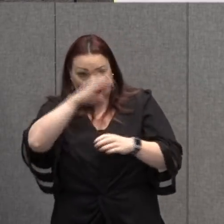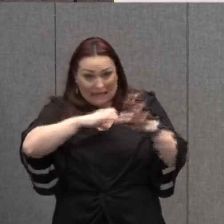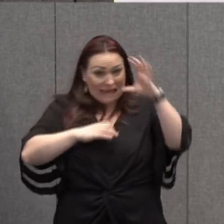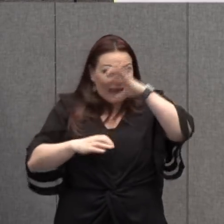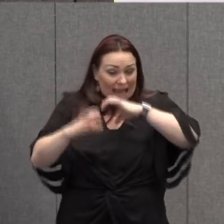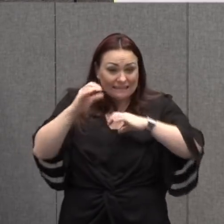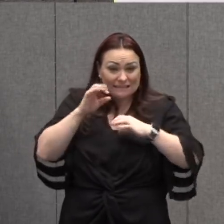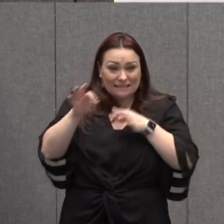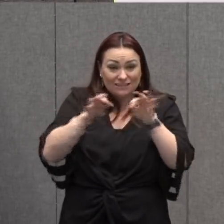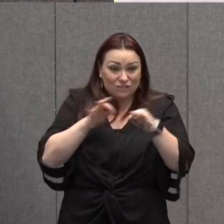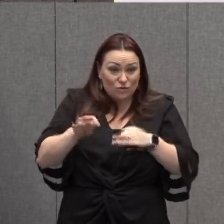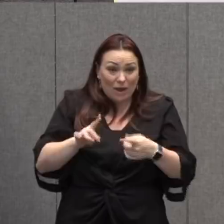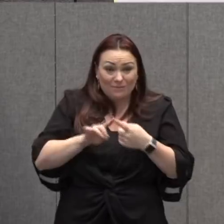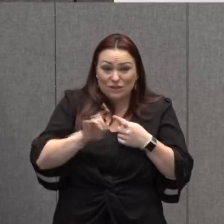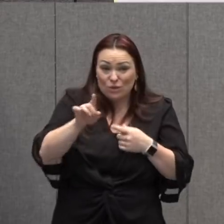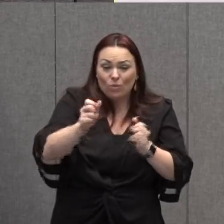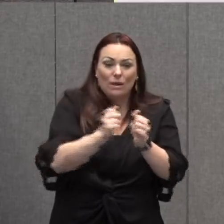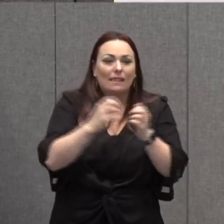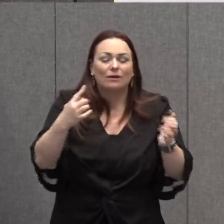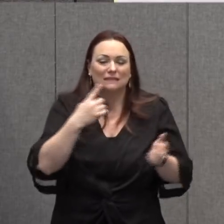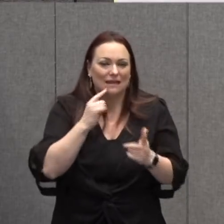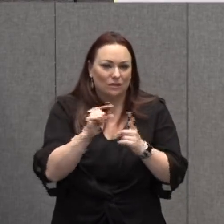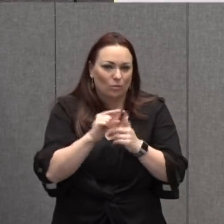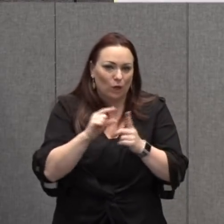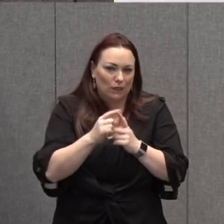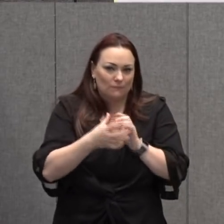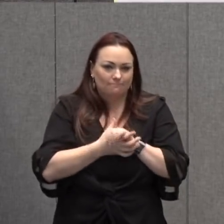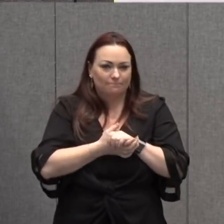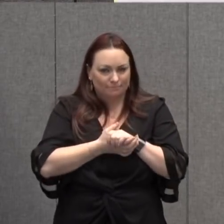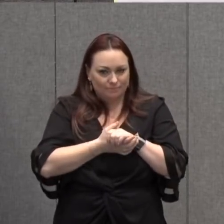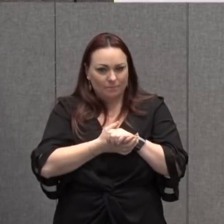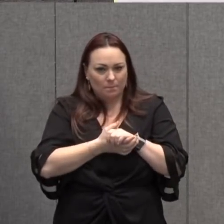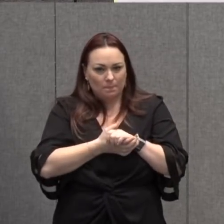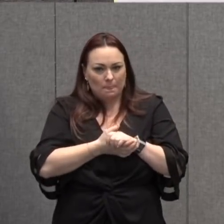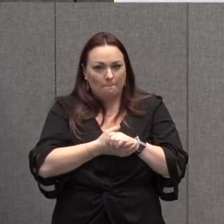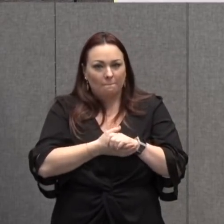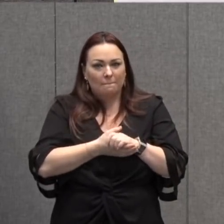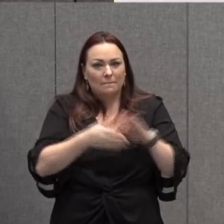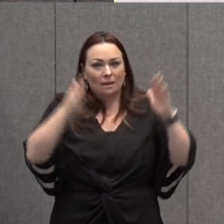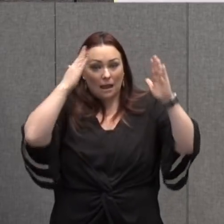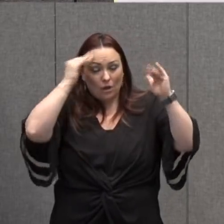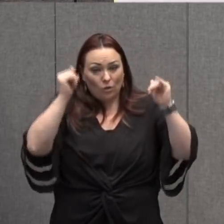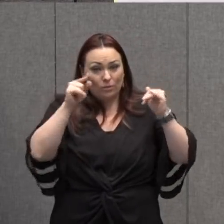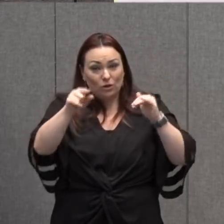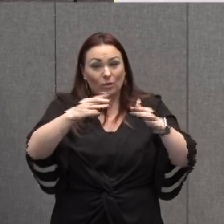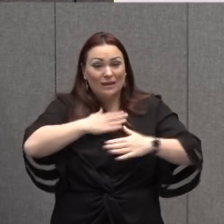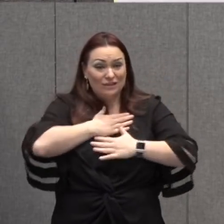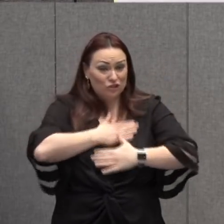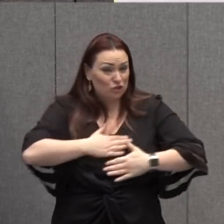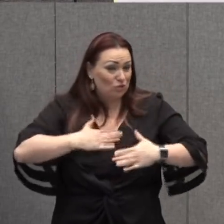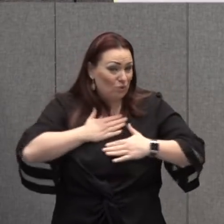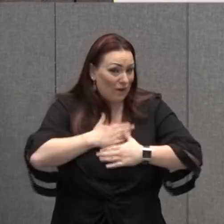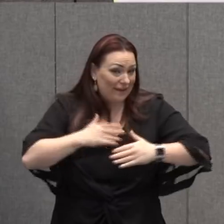you know, describe it without saying the word. So I hope you enjoyed these games, and that you make them,